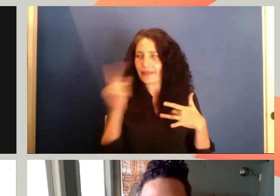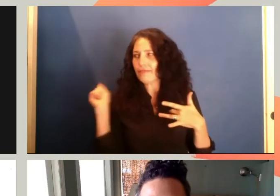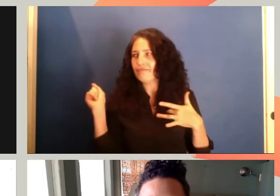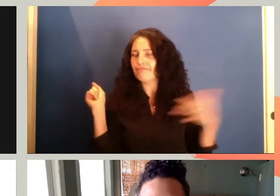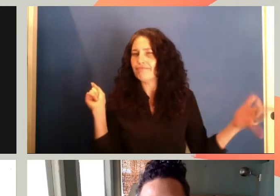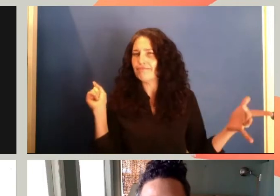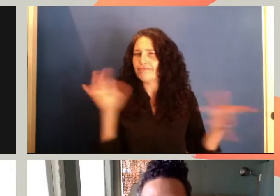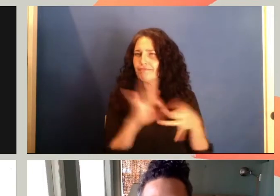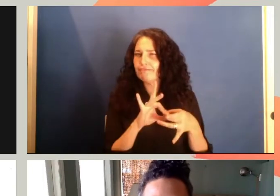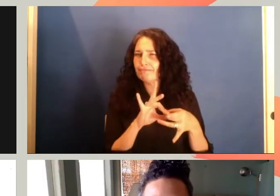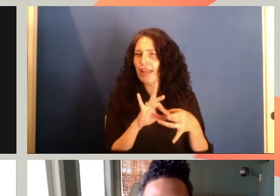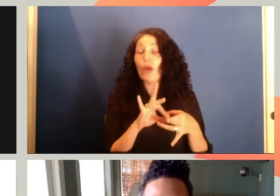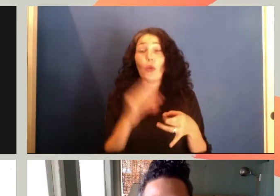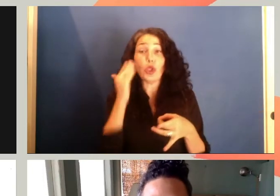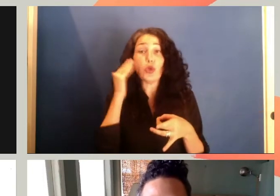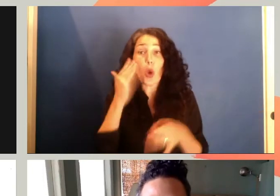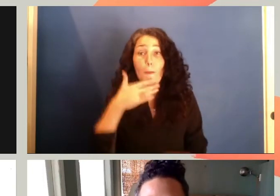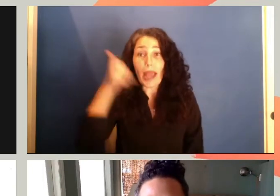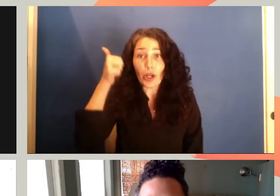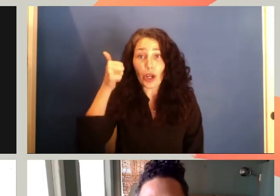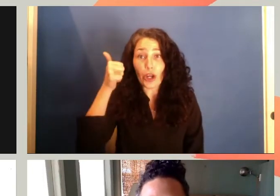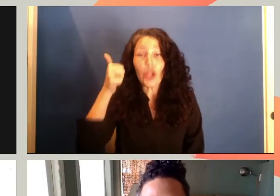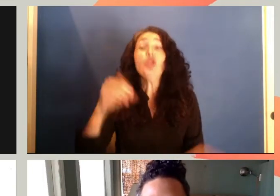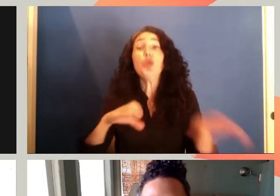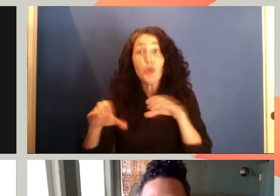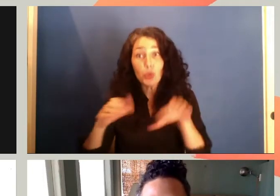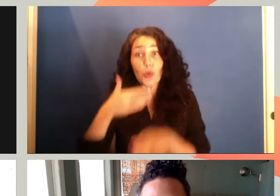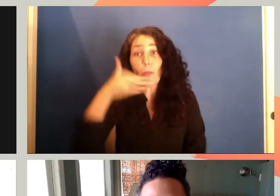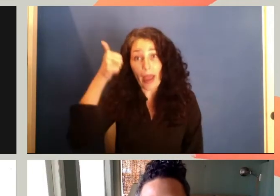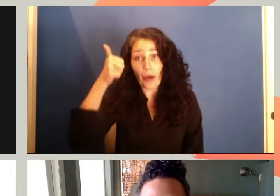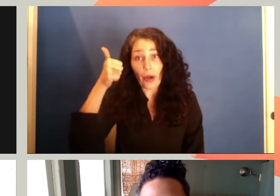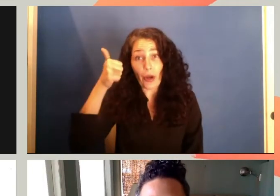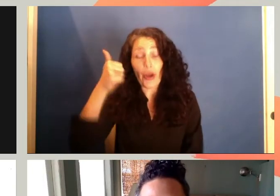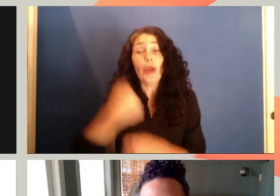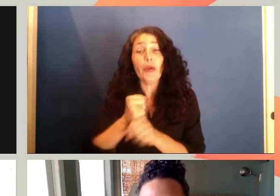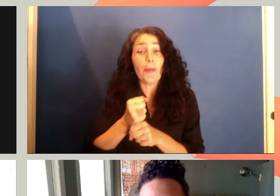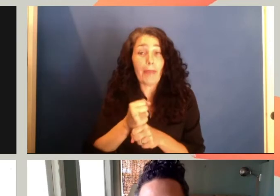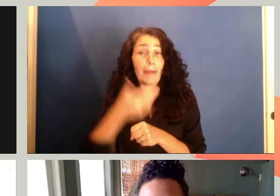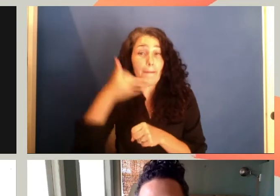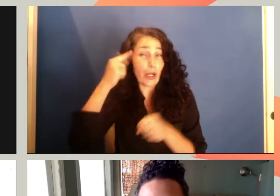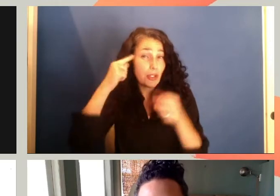and we get to make different decisions as artists because we have this vital information.